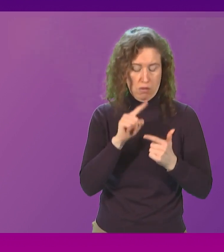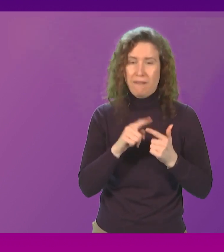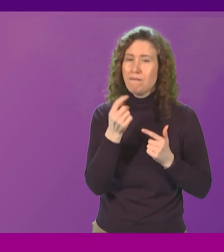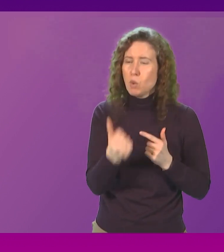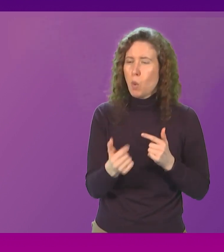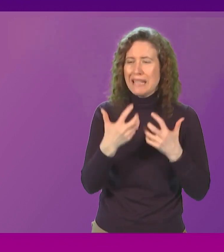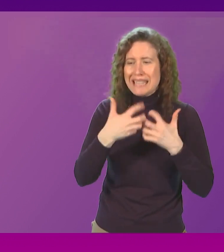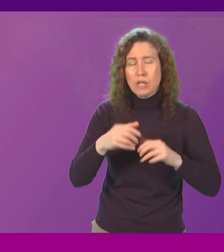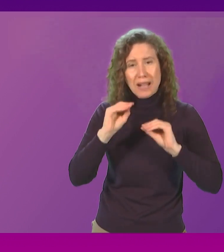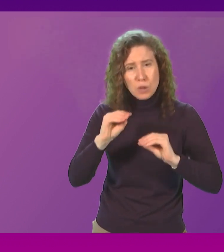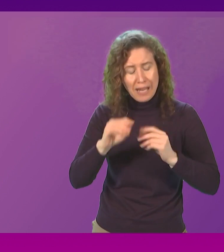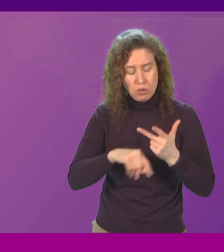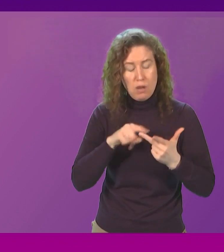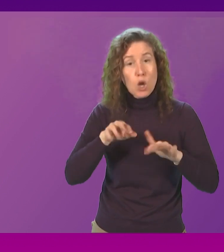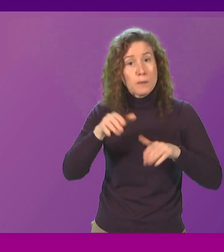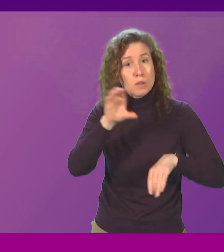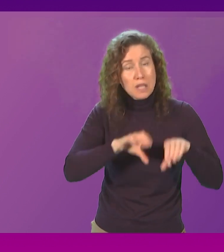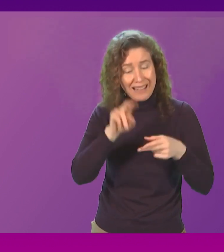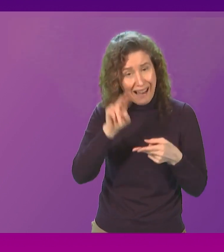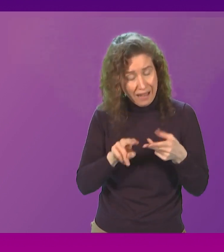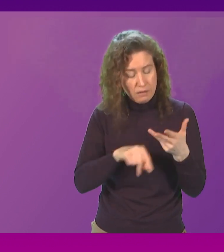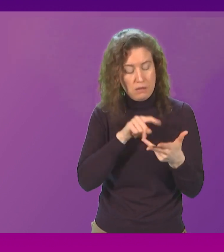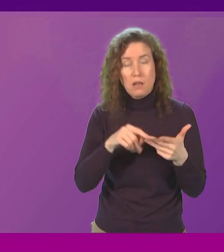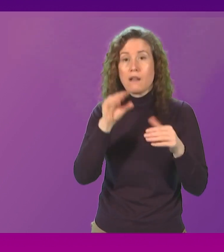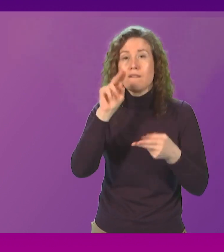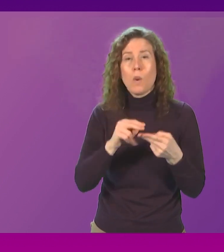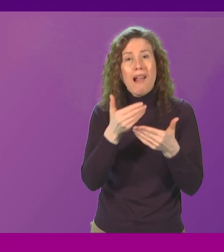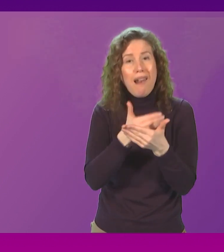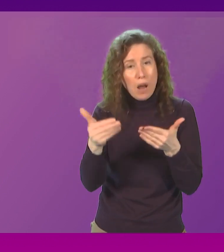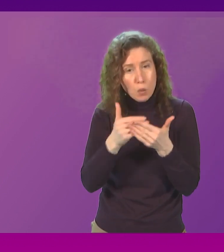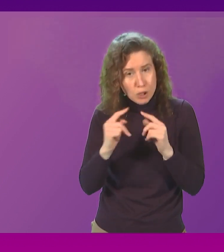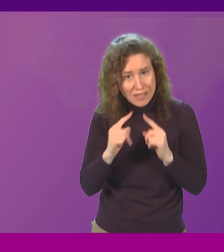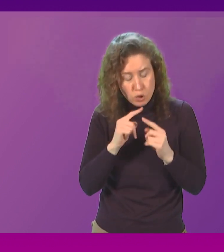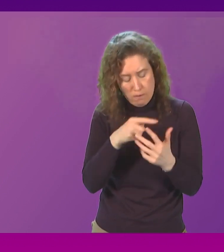teachers; fewer computing science teachers; fewer language teachers; narrowing subject